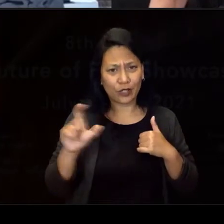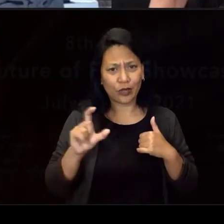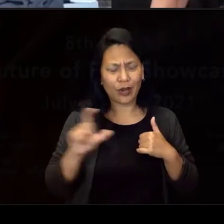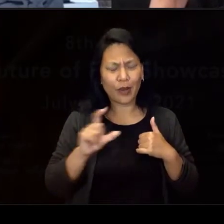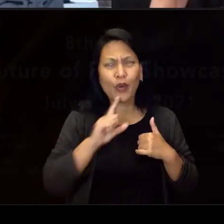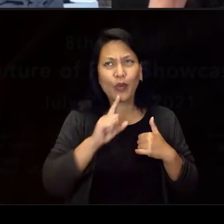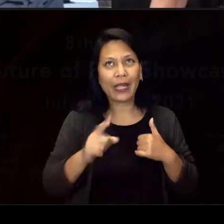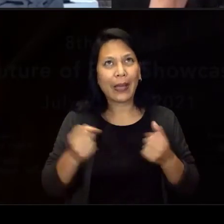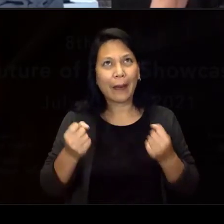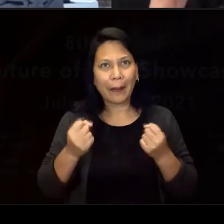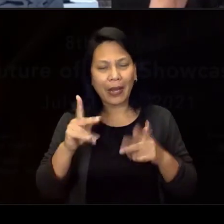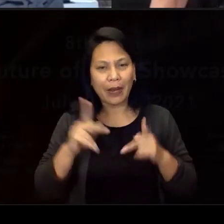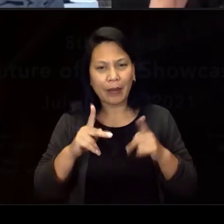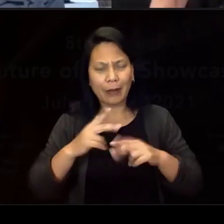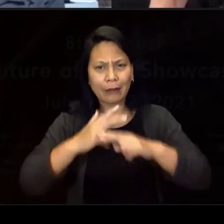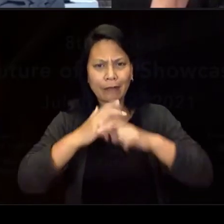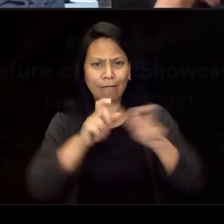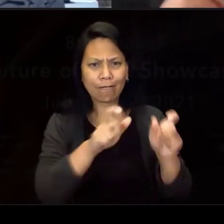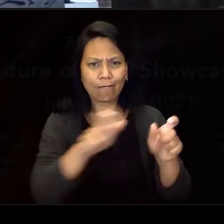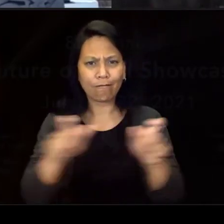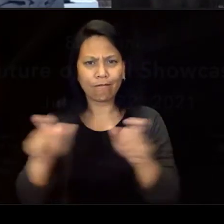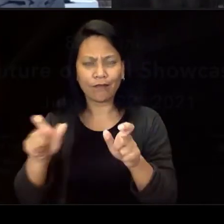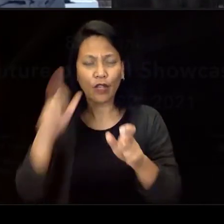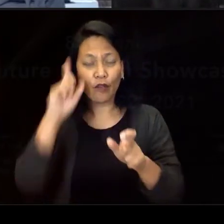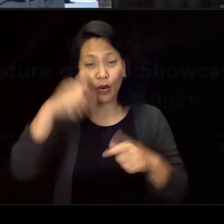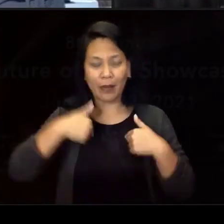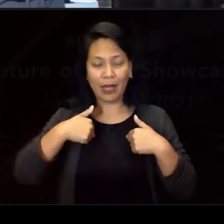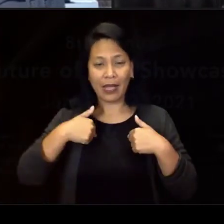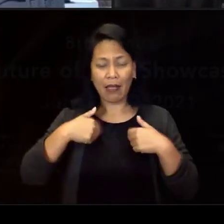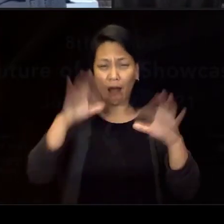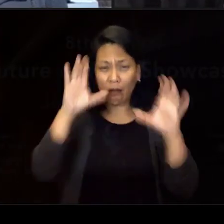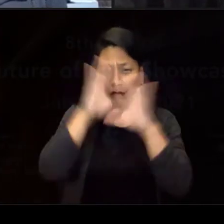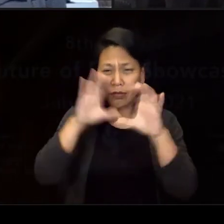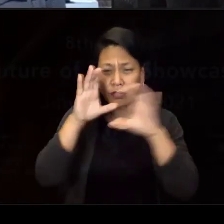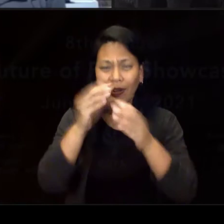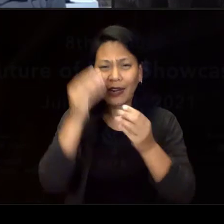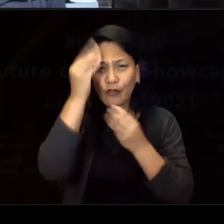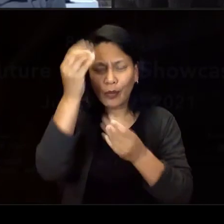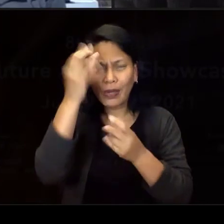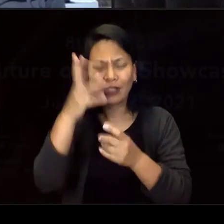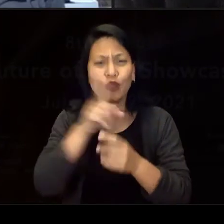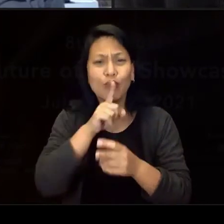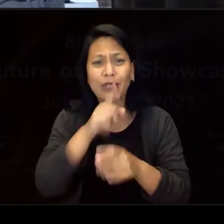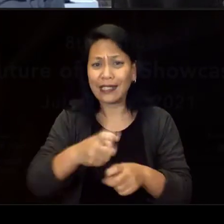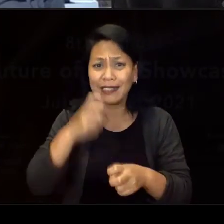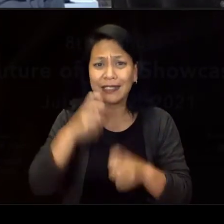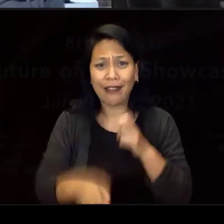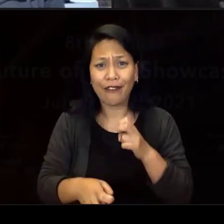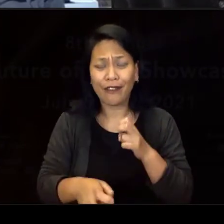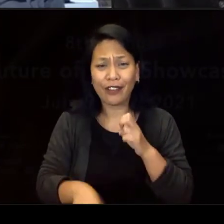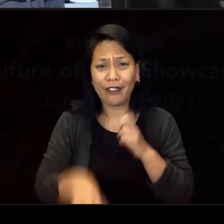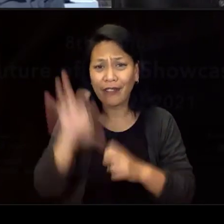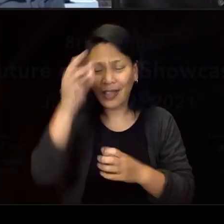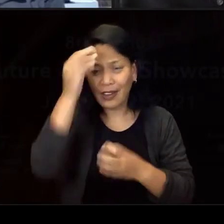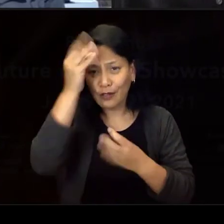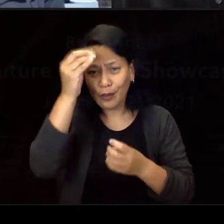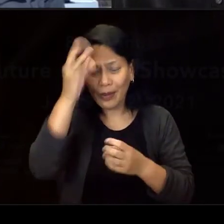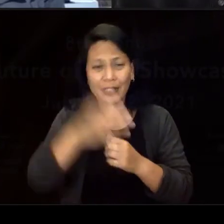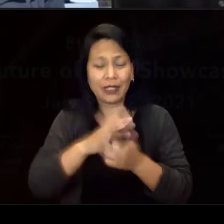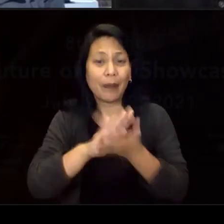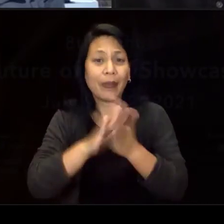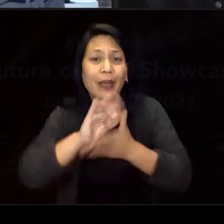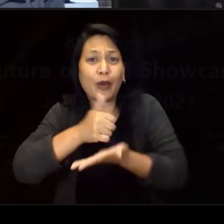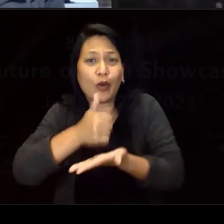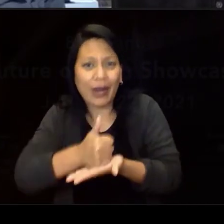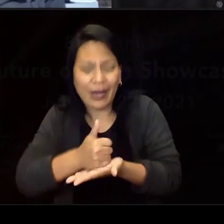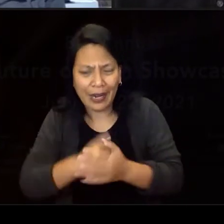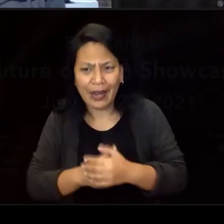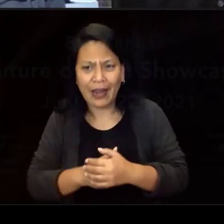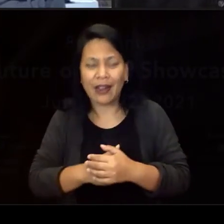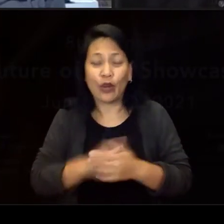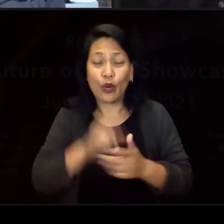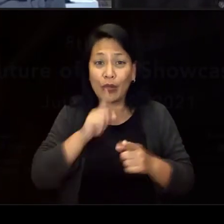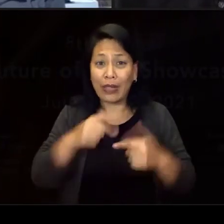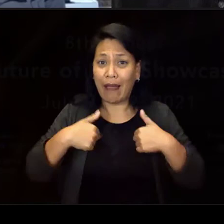I found it very very hard to get the information I think to get accredited to be that person, because I just wanted all the information.